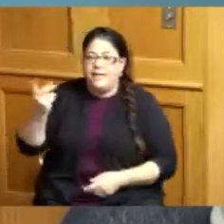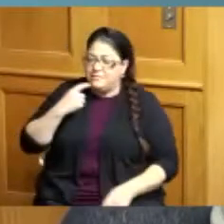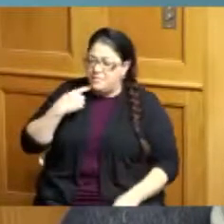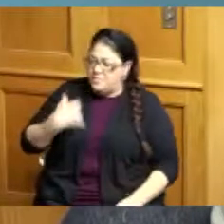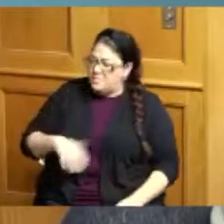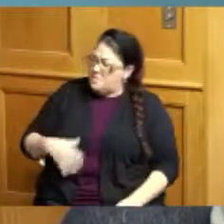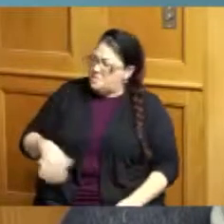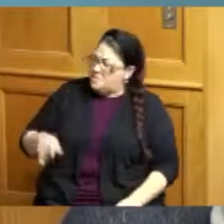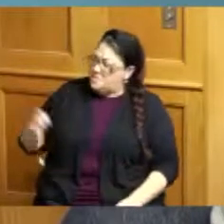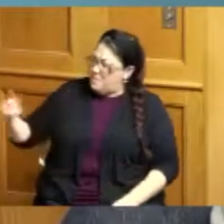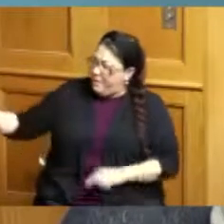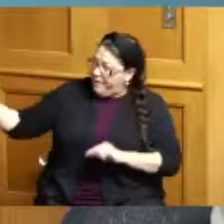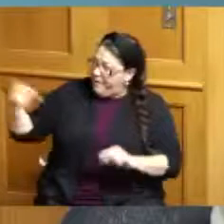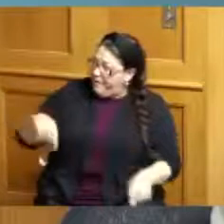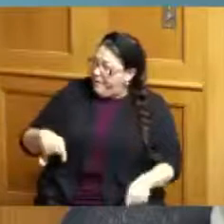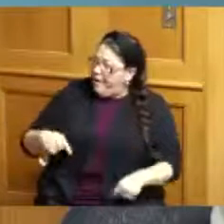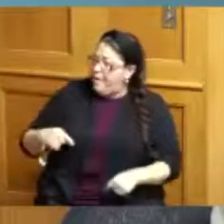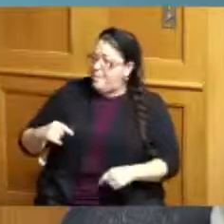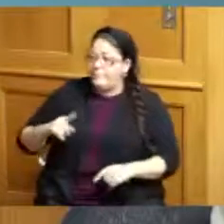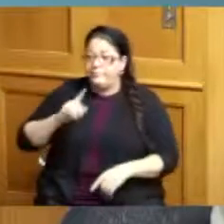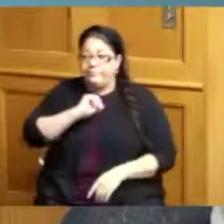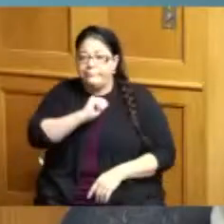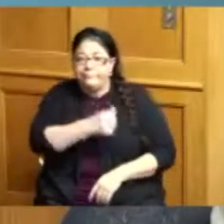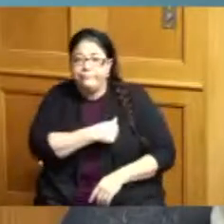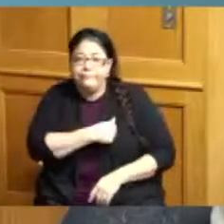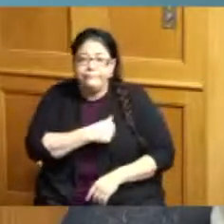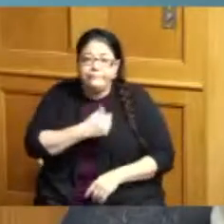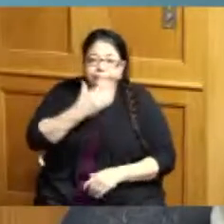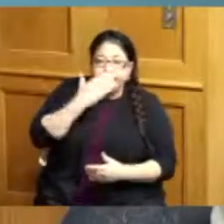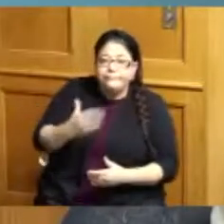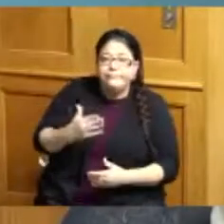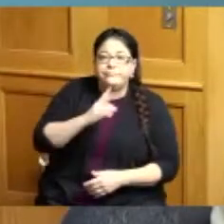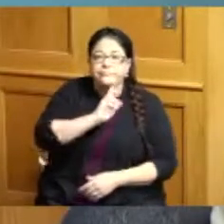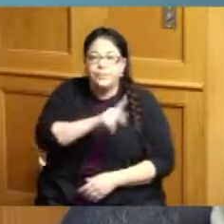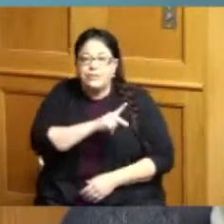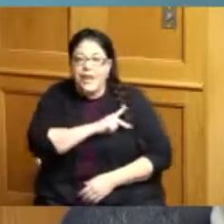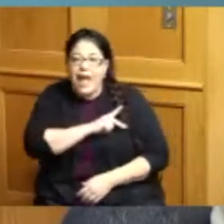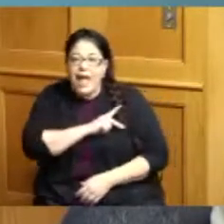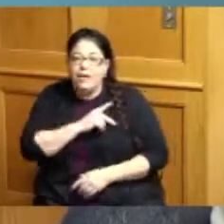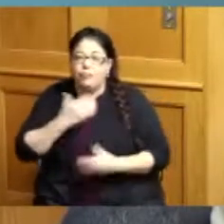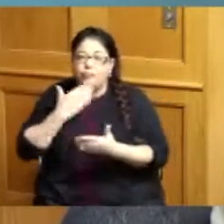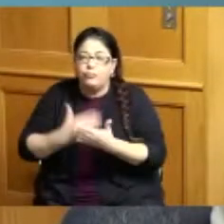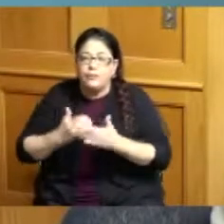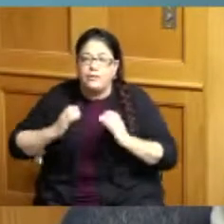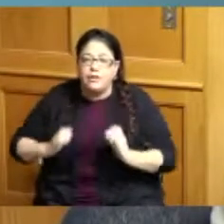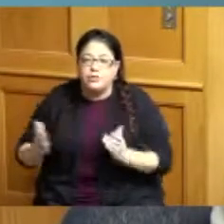wow and I come in here and you have such a great personality you know customer service and then